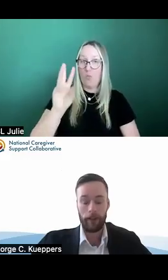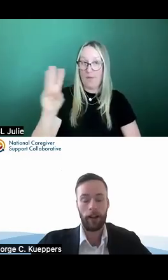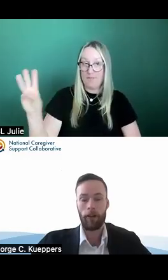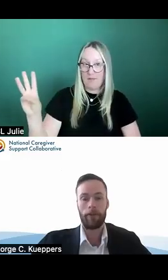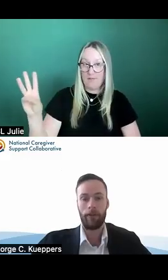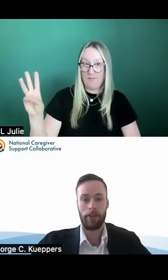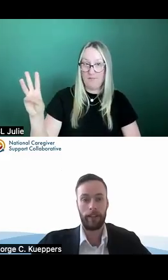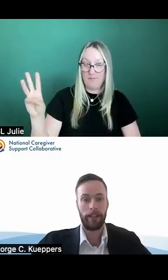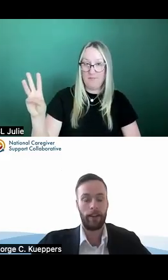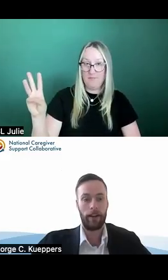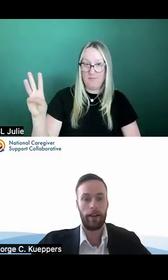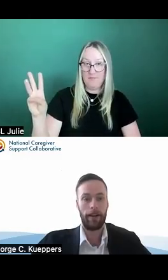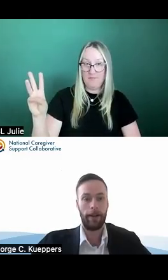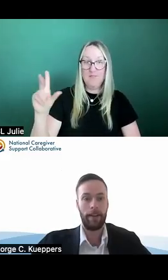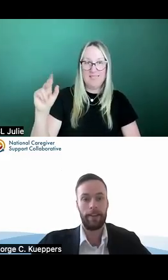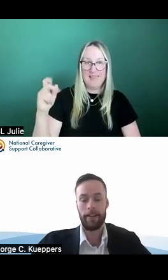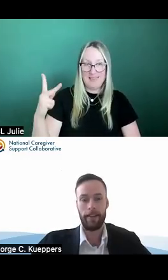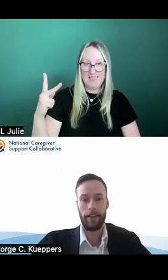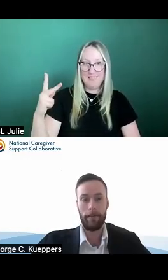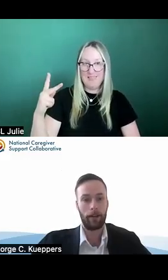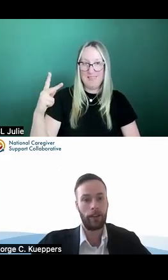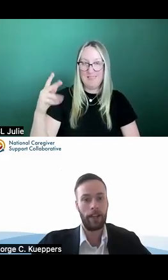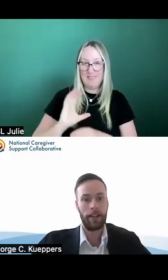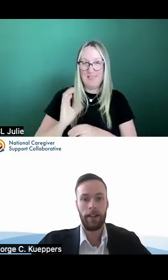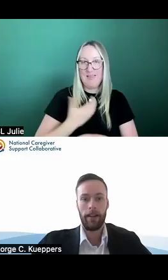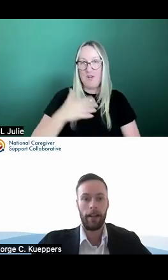which is linked on our NCSC microsite.